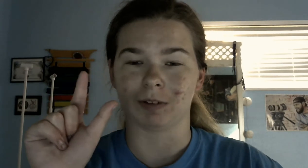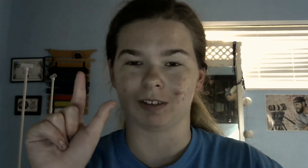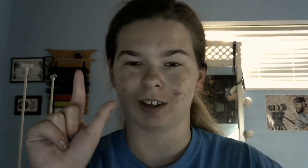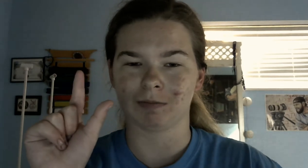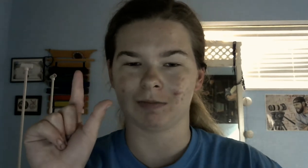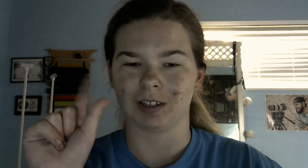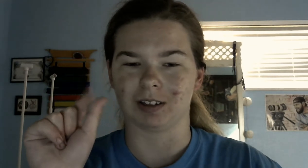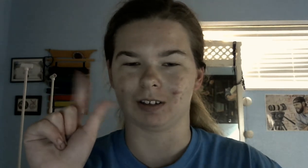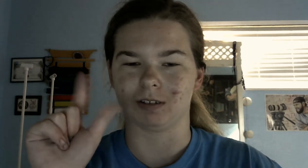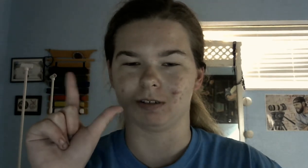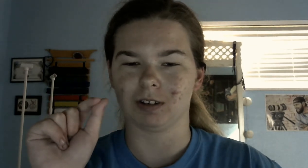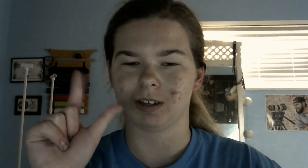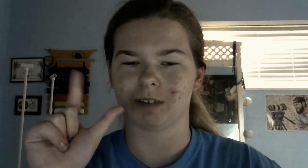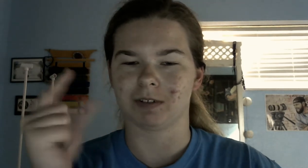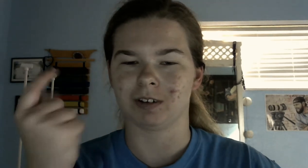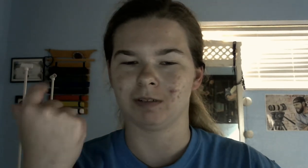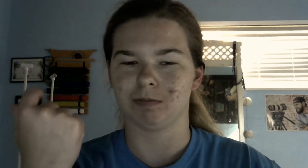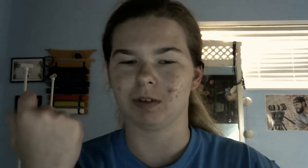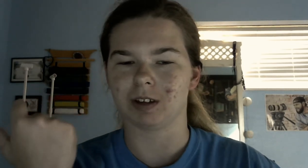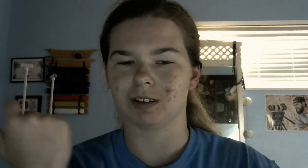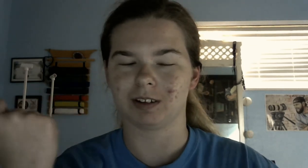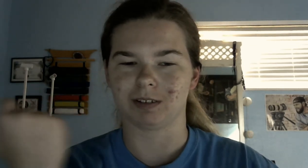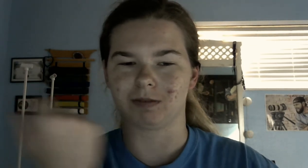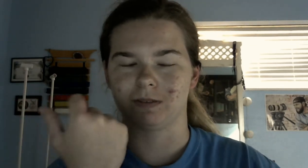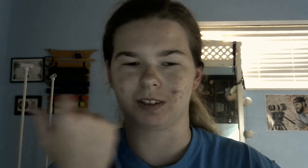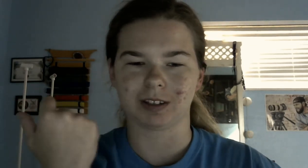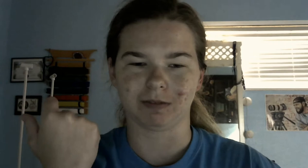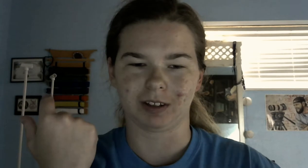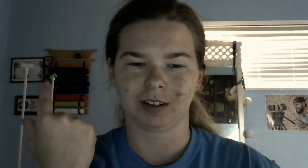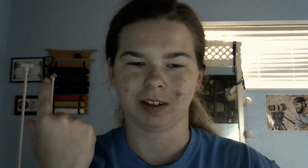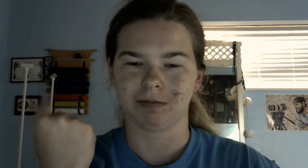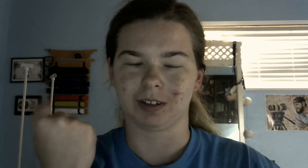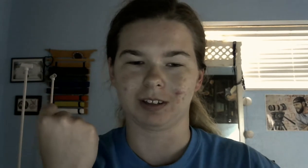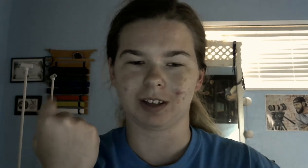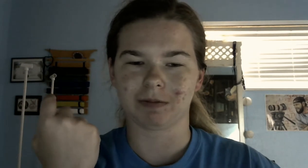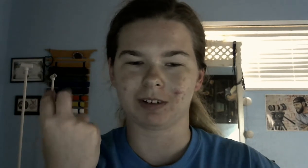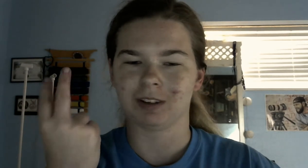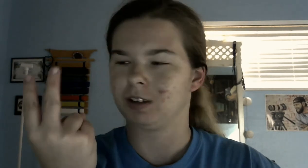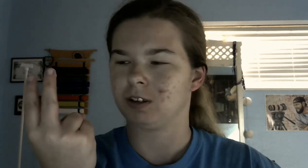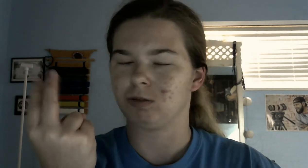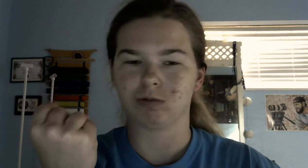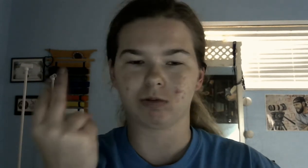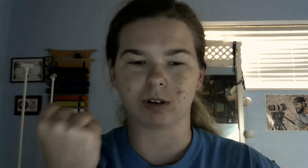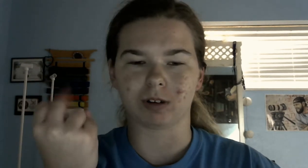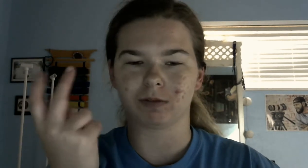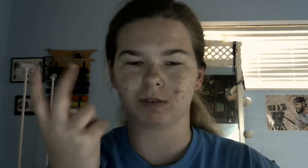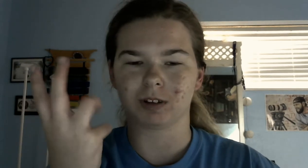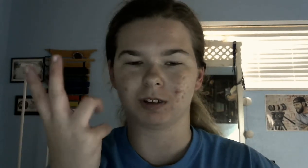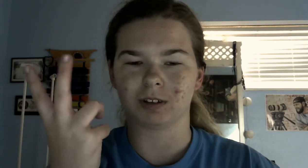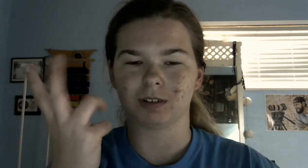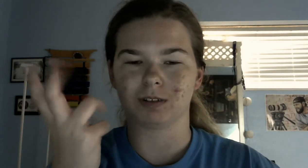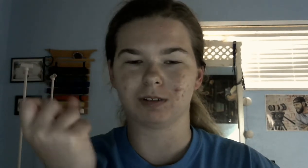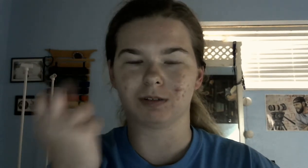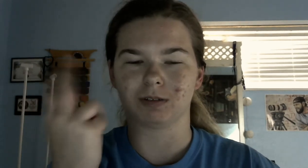thumb and then you do 11 but this is this might be eleven twelve thirteen